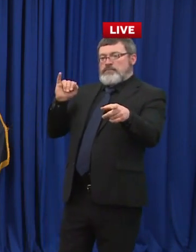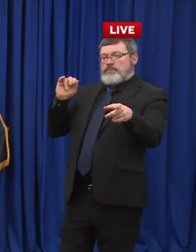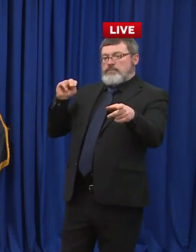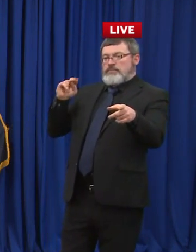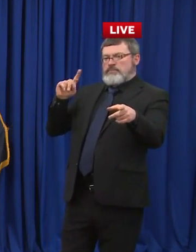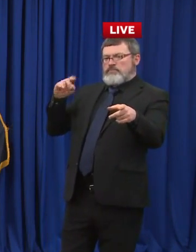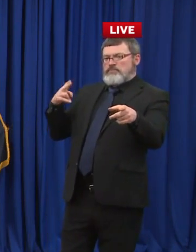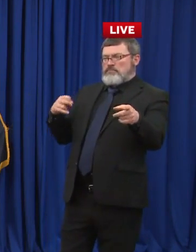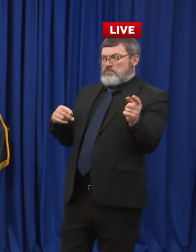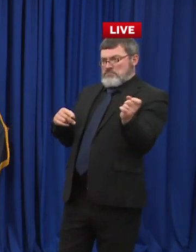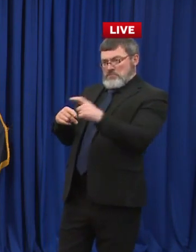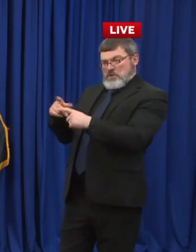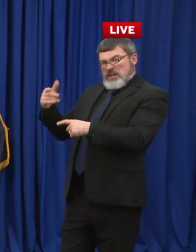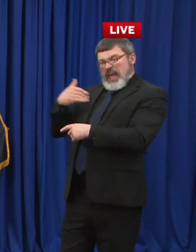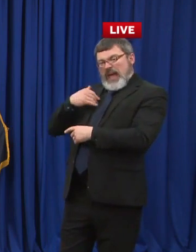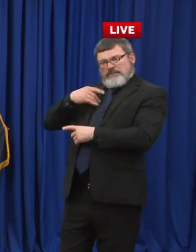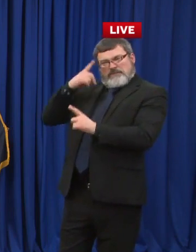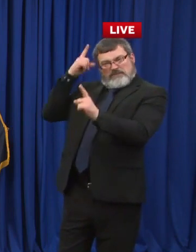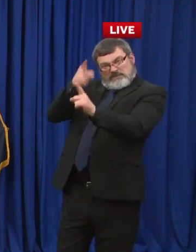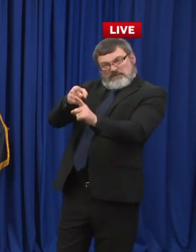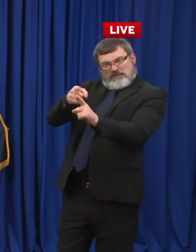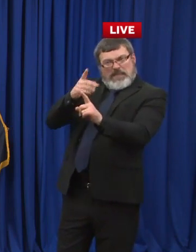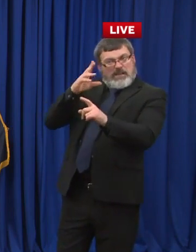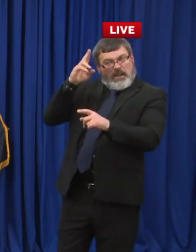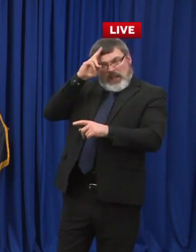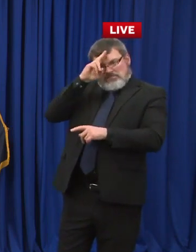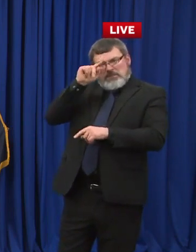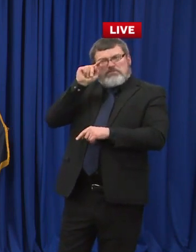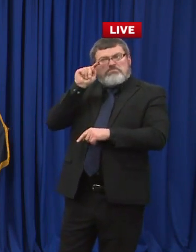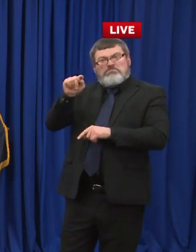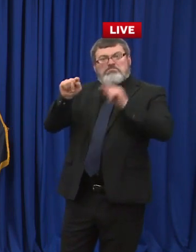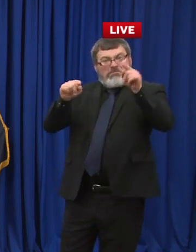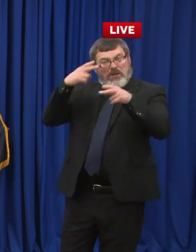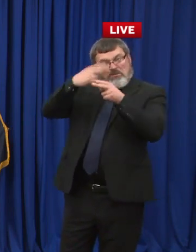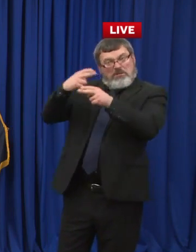I AM NOT AWARE OF ANY HOSPITALS BEING AT SURGE CAPACITY.